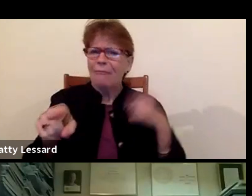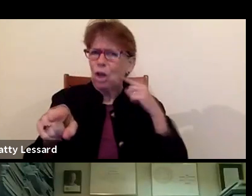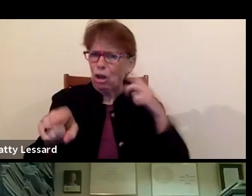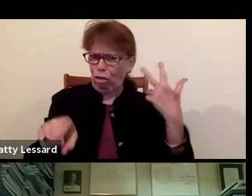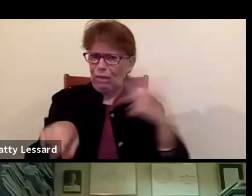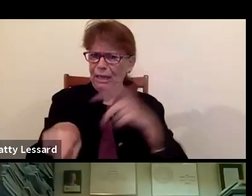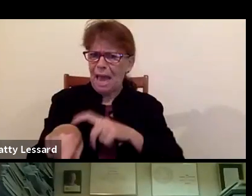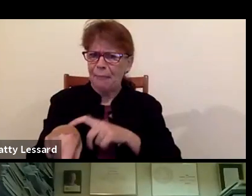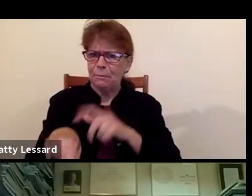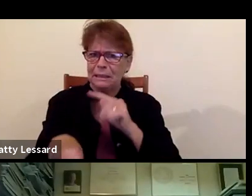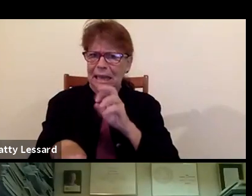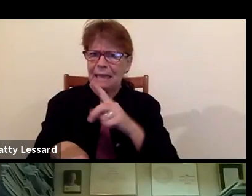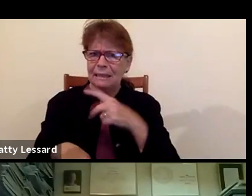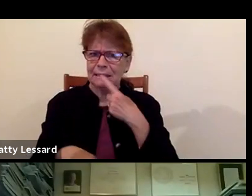I think that's the delay in YouTube that I'm hearing?